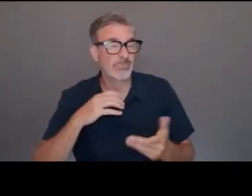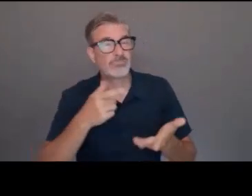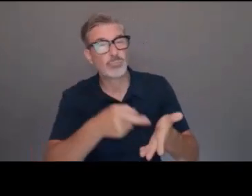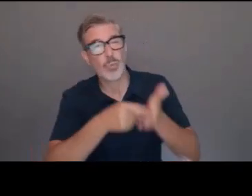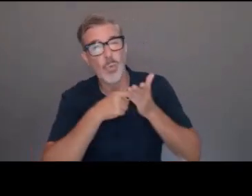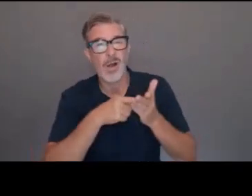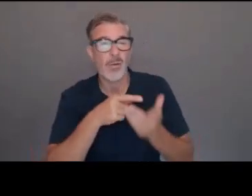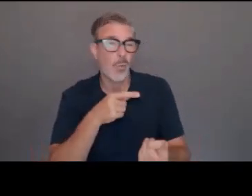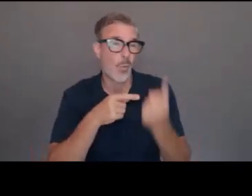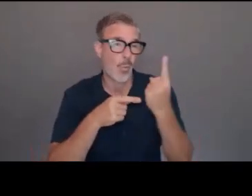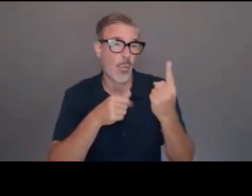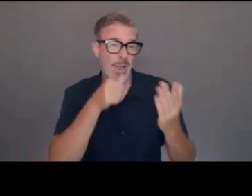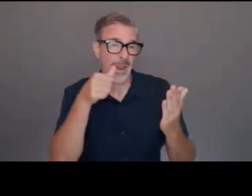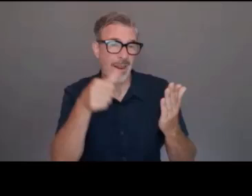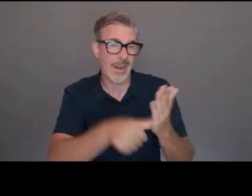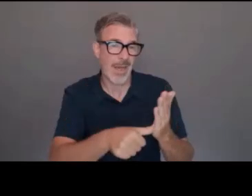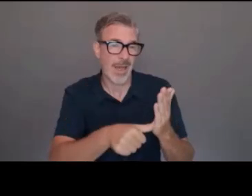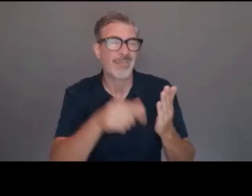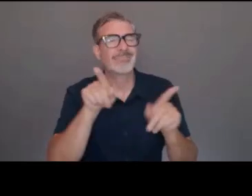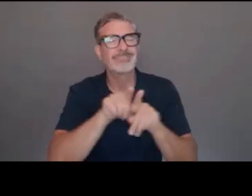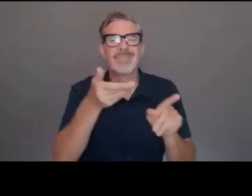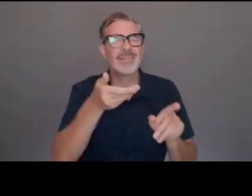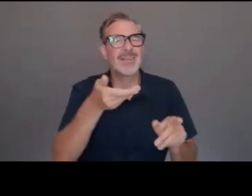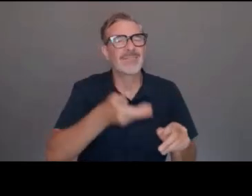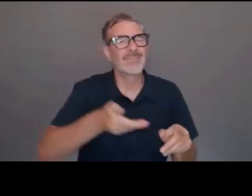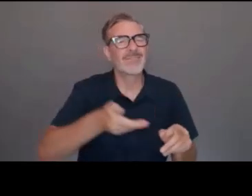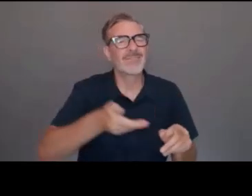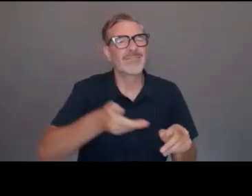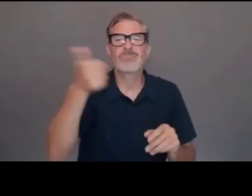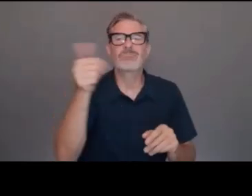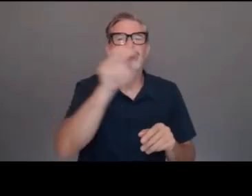invitation, confirmation, intent, or firm commitment,